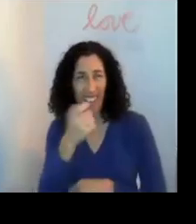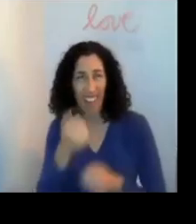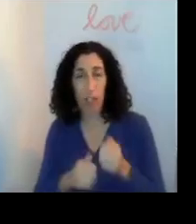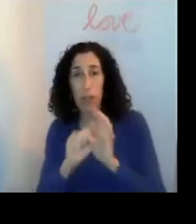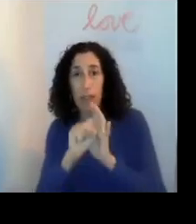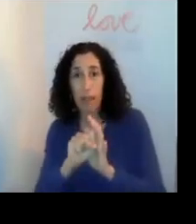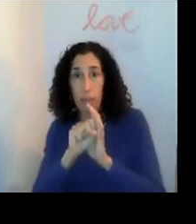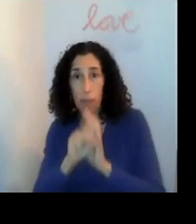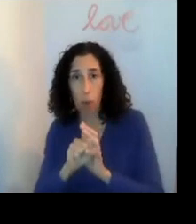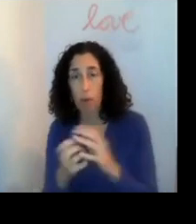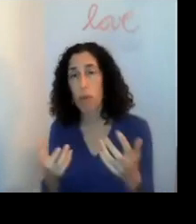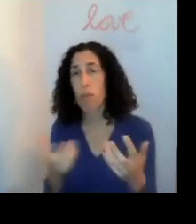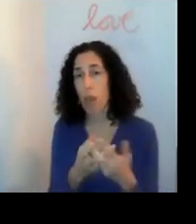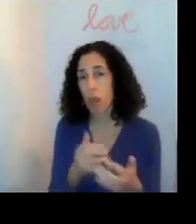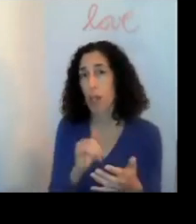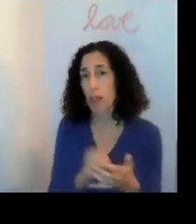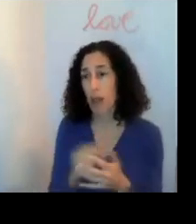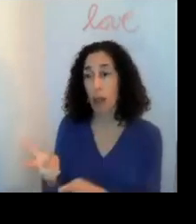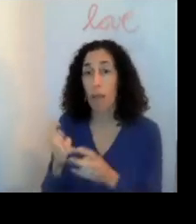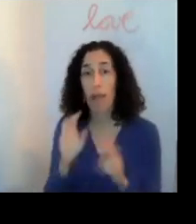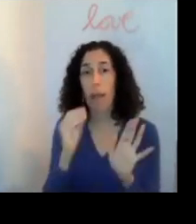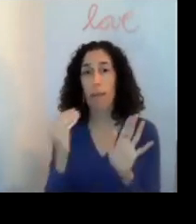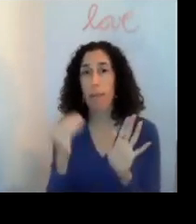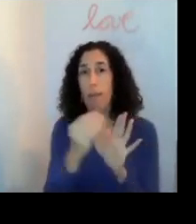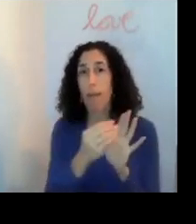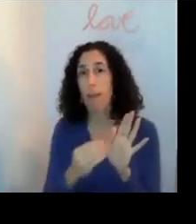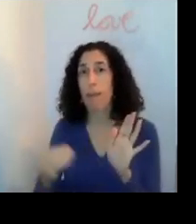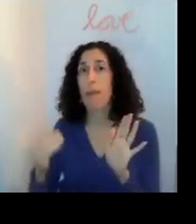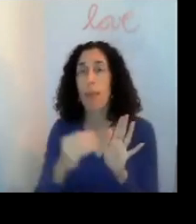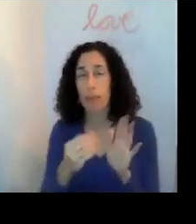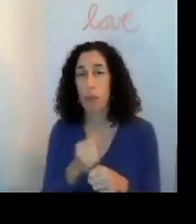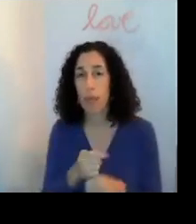When Shannon invited us to collaborate in making the text into a book, we were curious